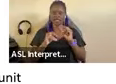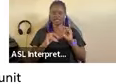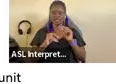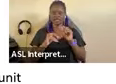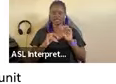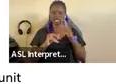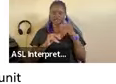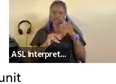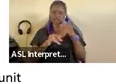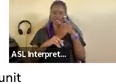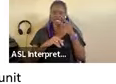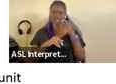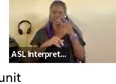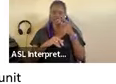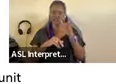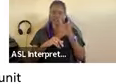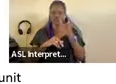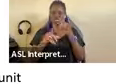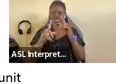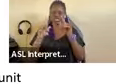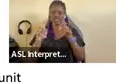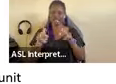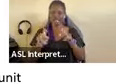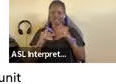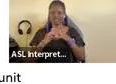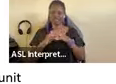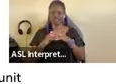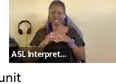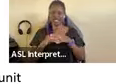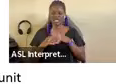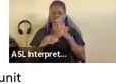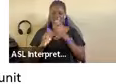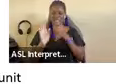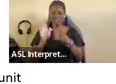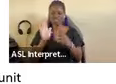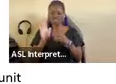And this website is available at twitter testing.